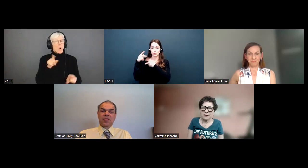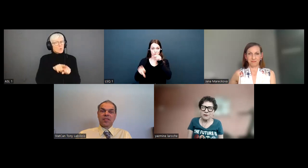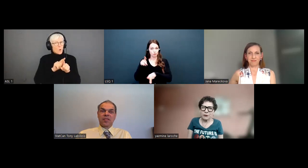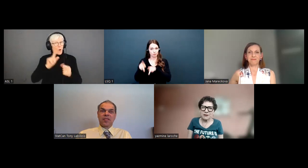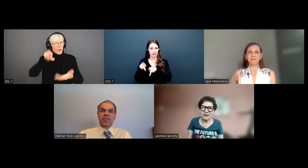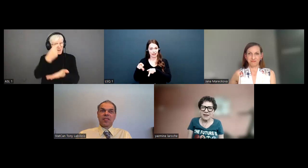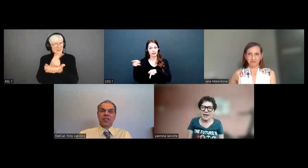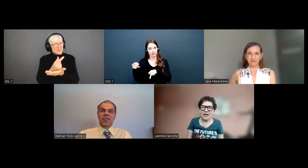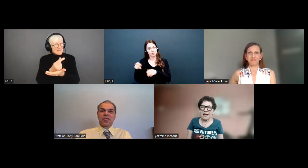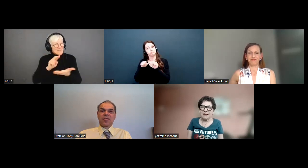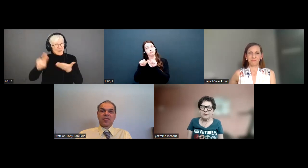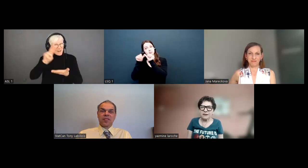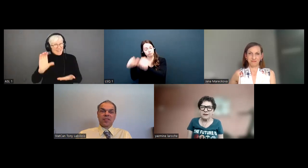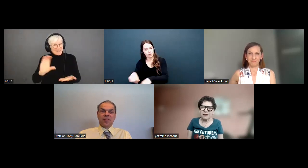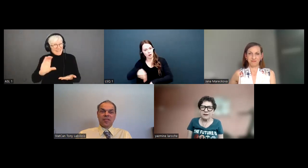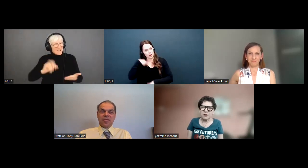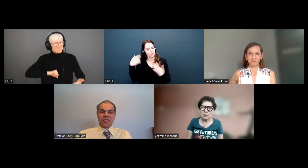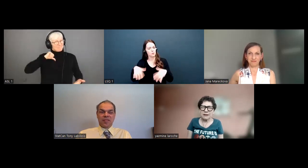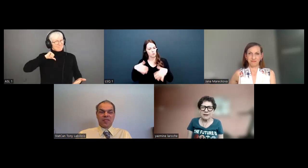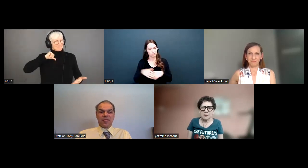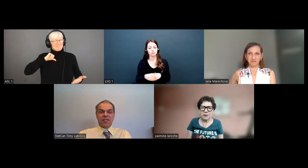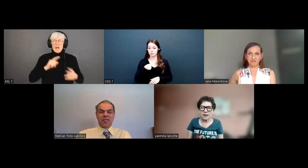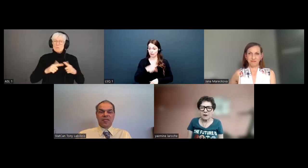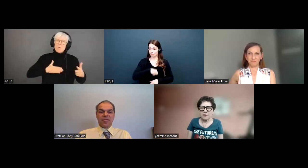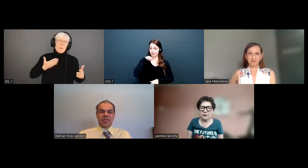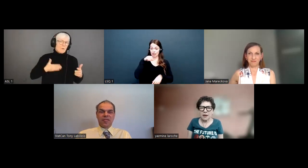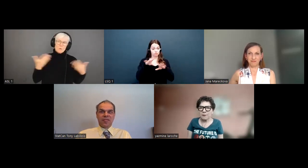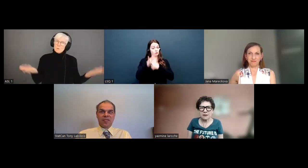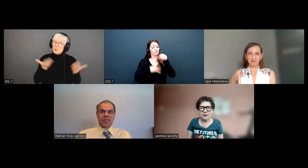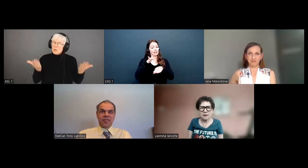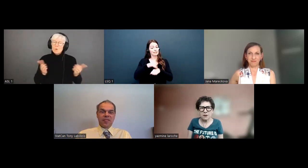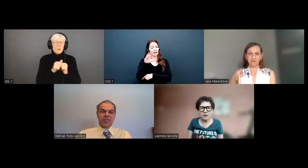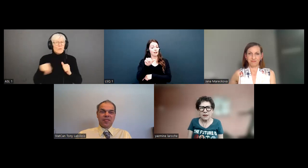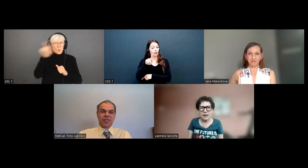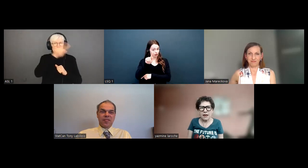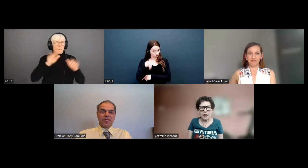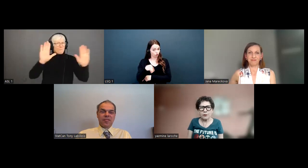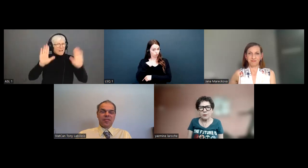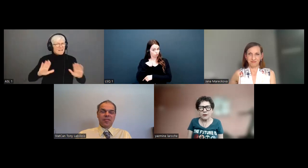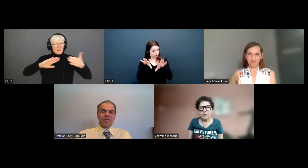University and just so pleased to be here with this amazing community of people who